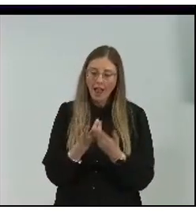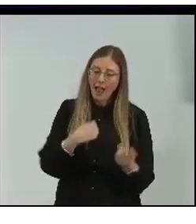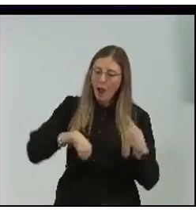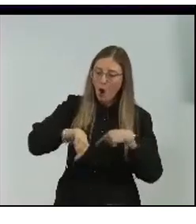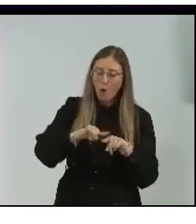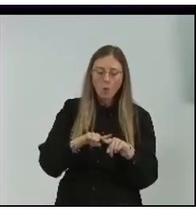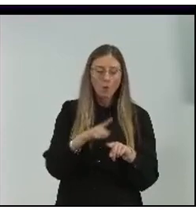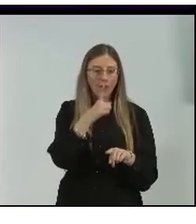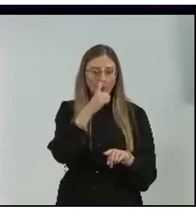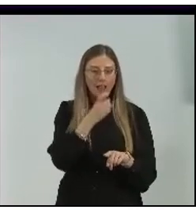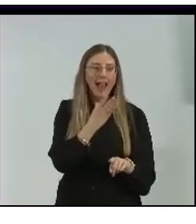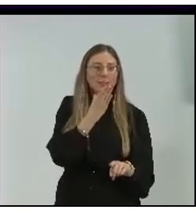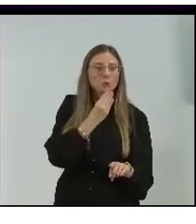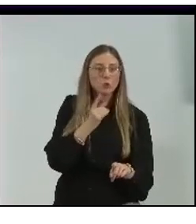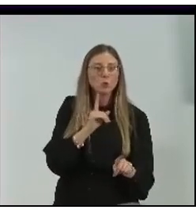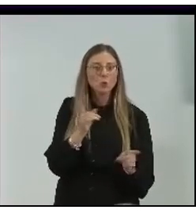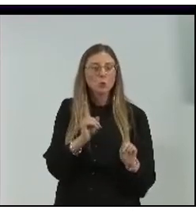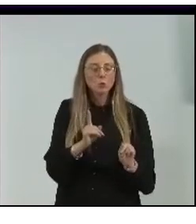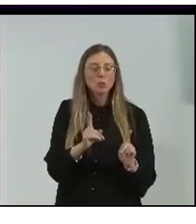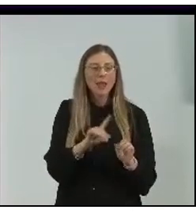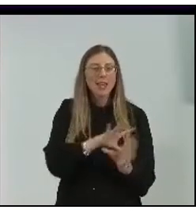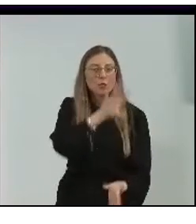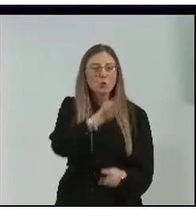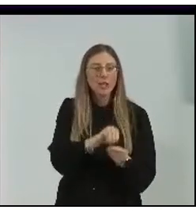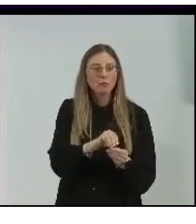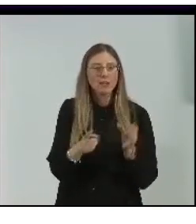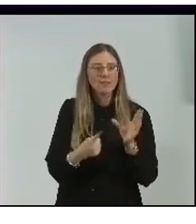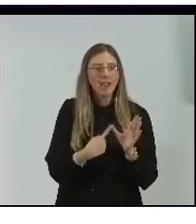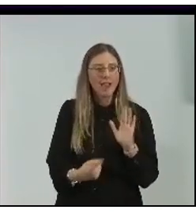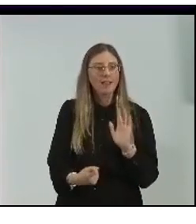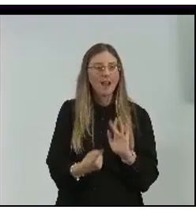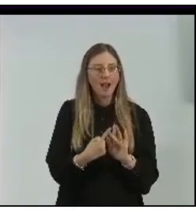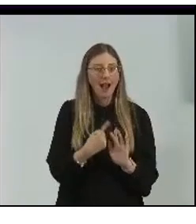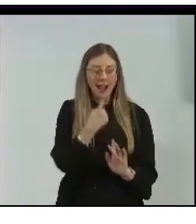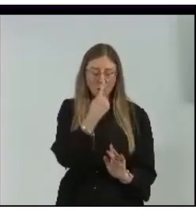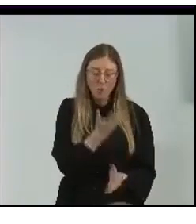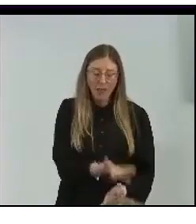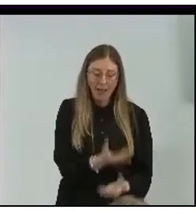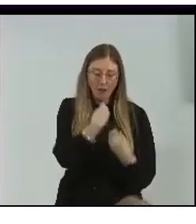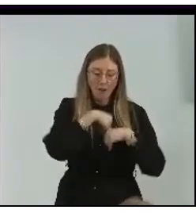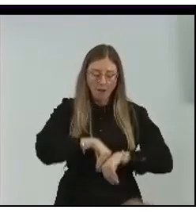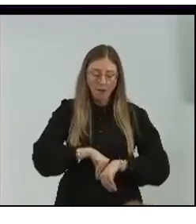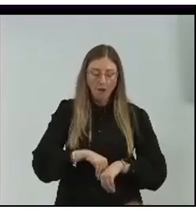are utilising generative AI, there's so much that can be learned from the way that we're describing